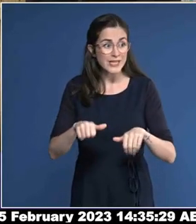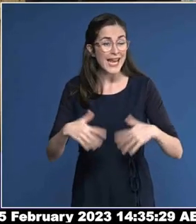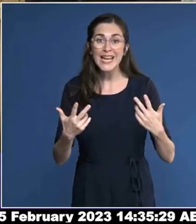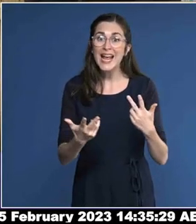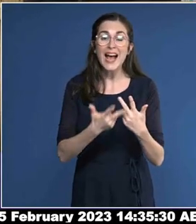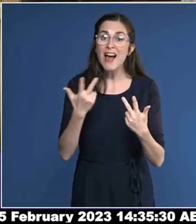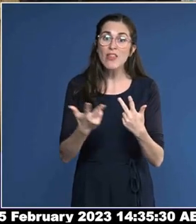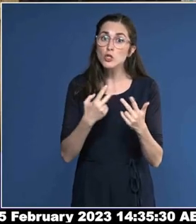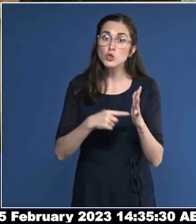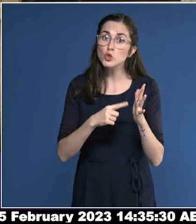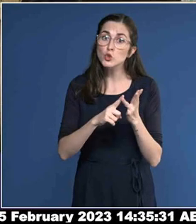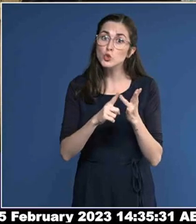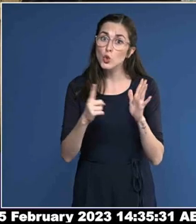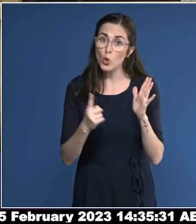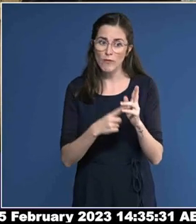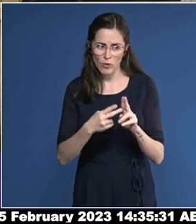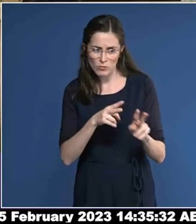Yes, we would have.